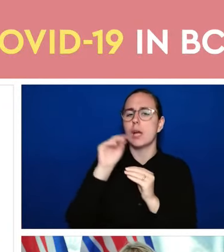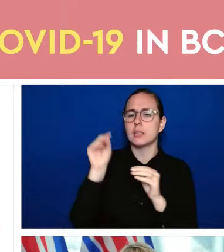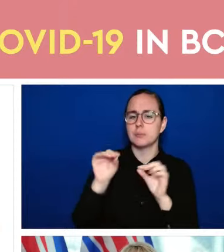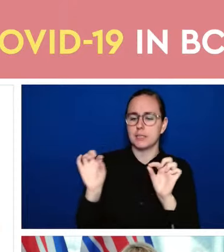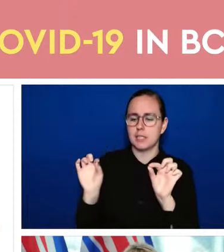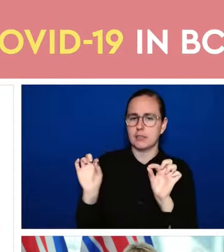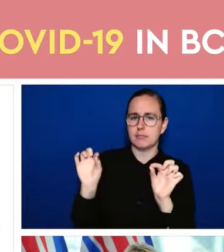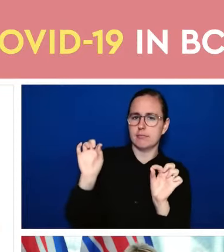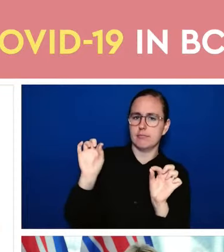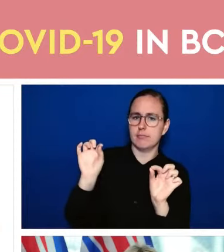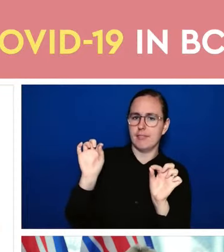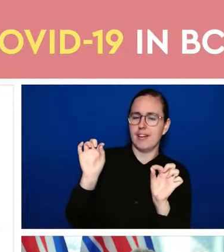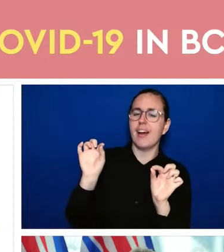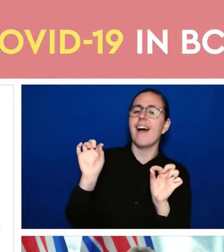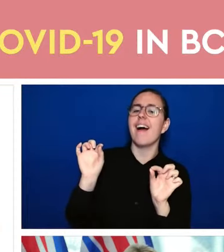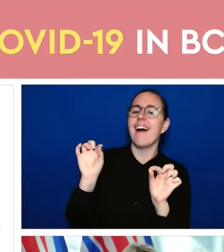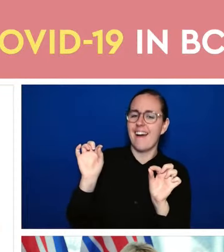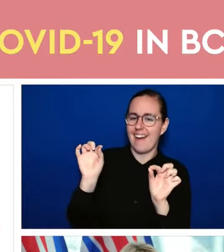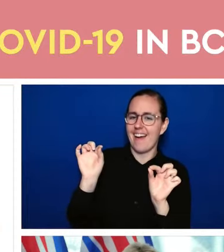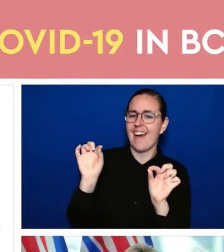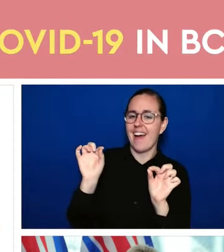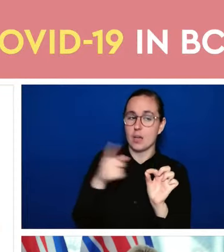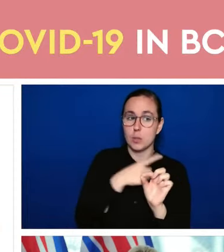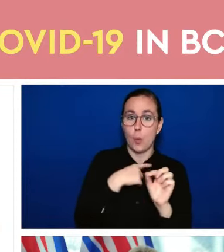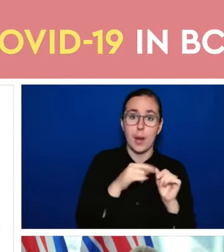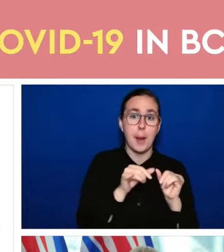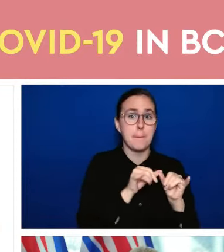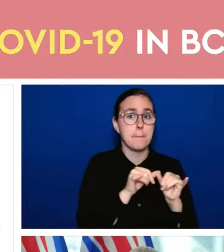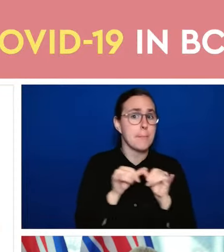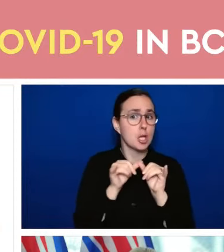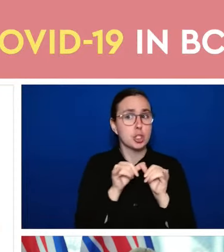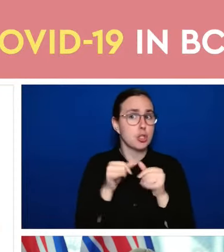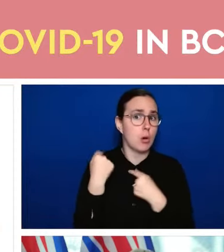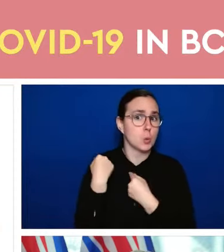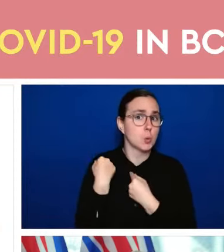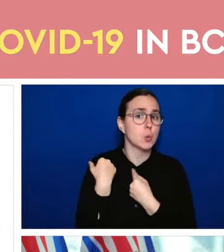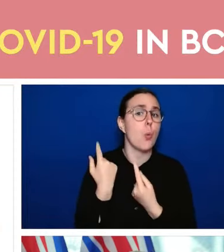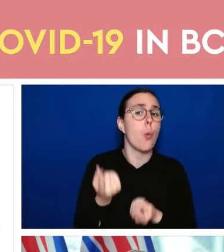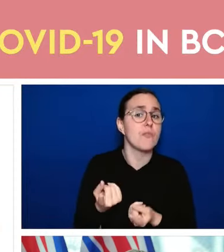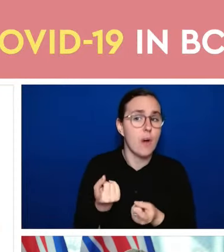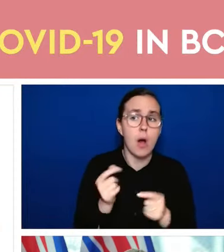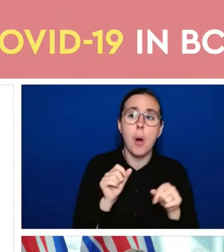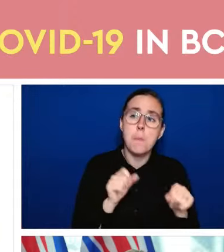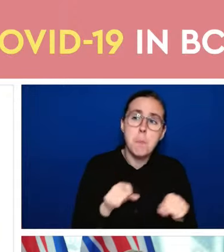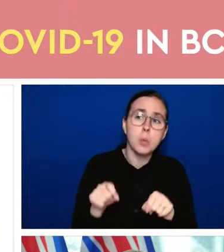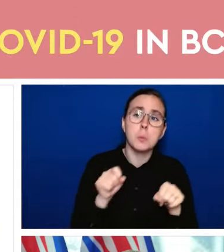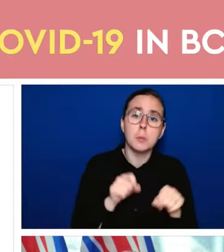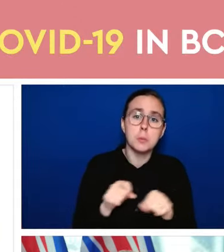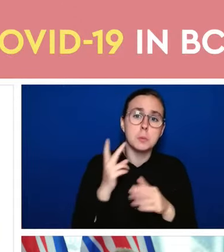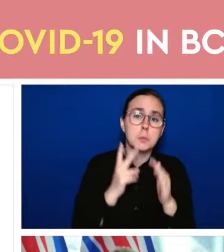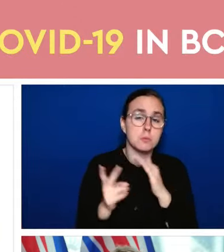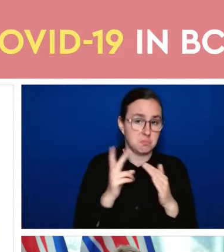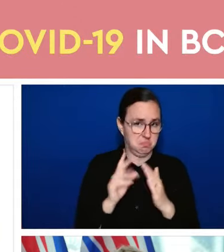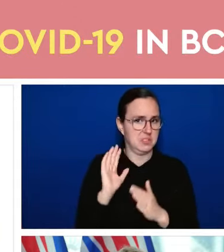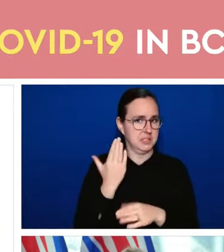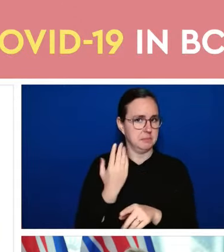been using give us a good sense of what possibly can happen in the future and it's using this